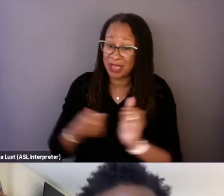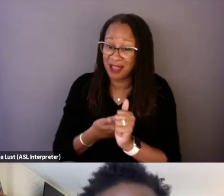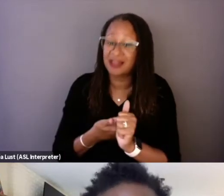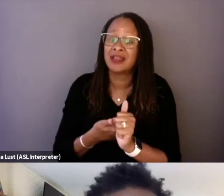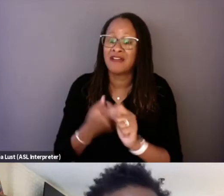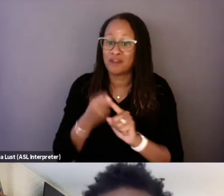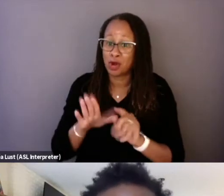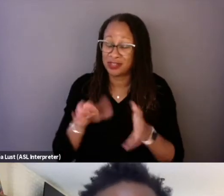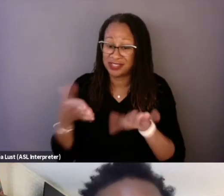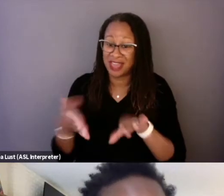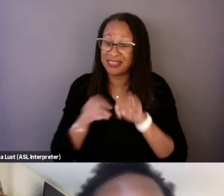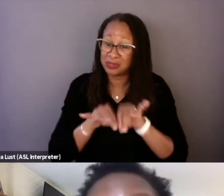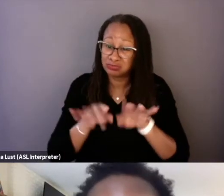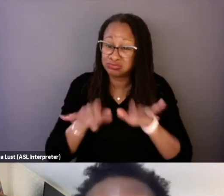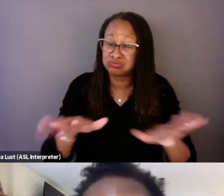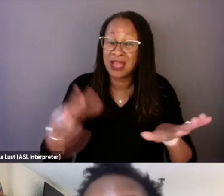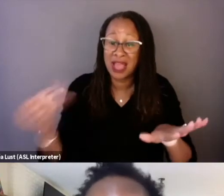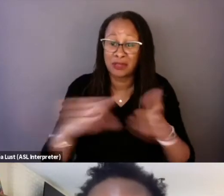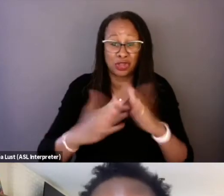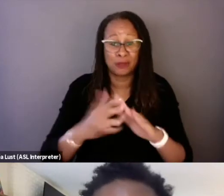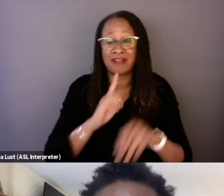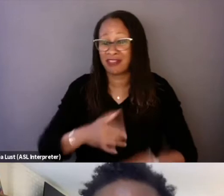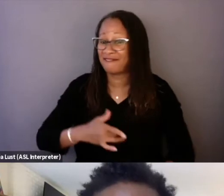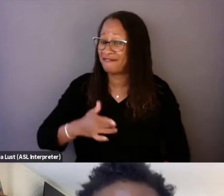to the community, that was something I really felt. And that was very hard.